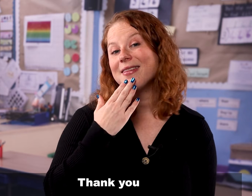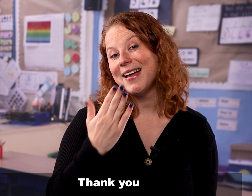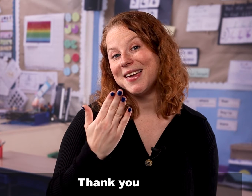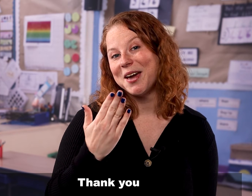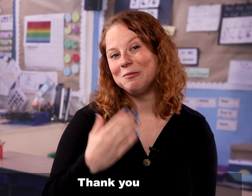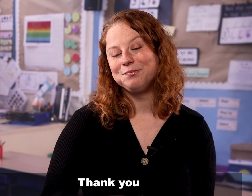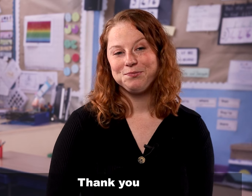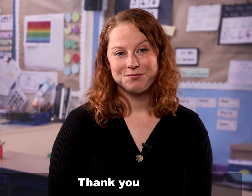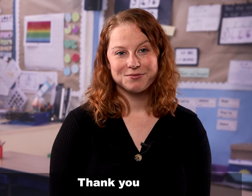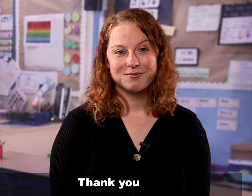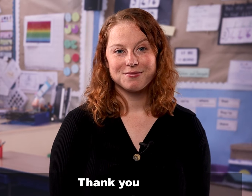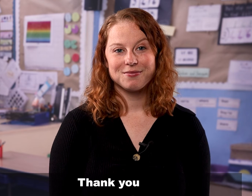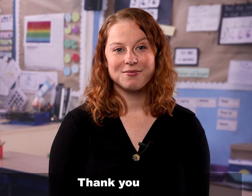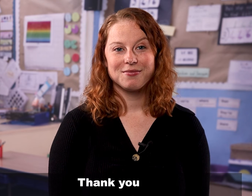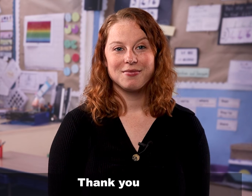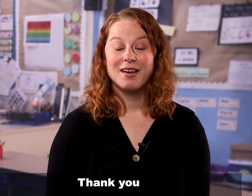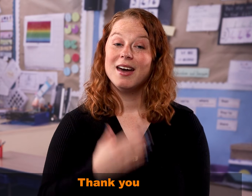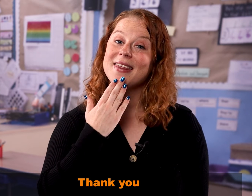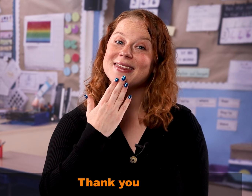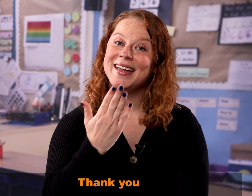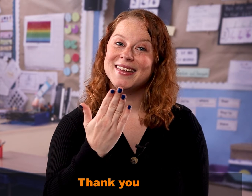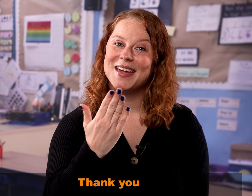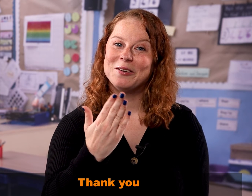Thank you Thank you